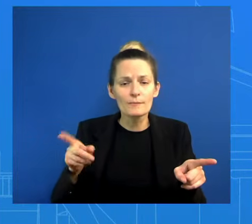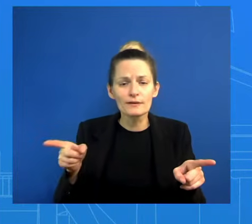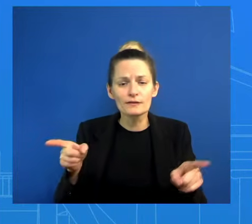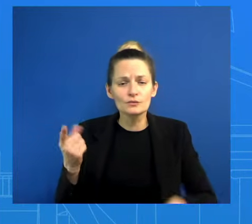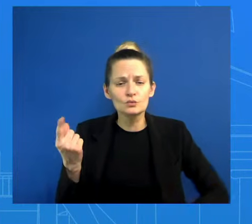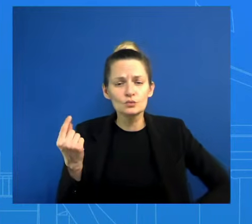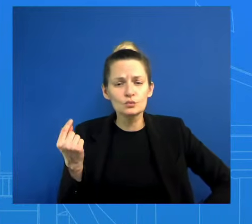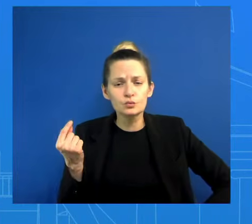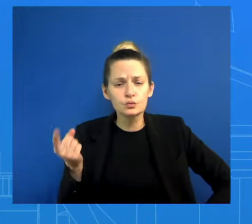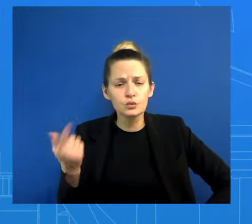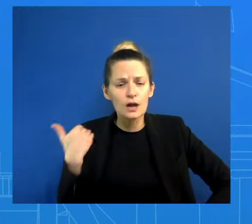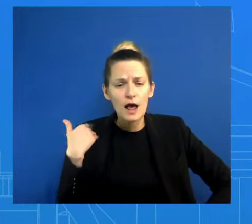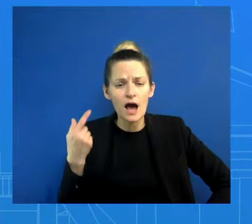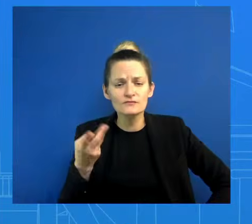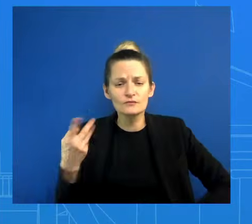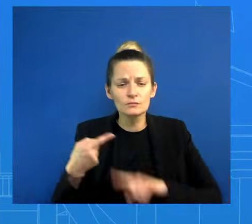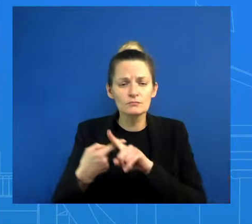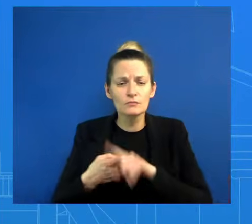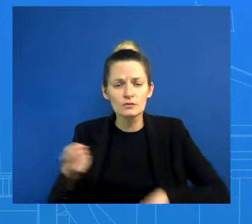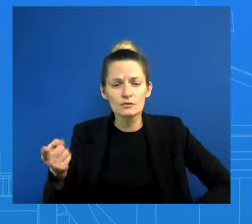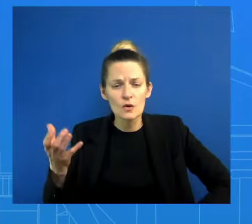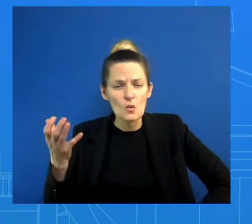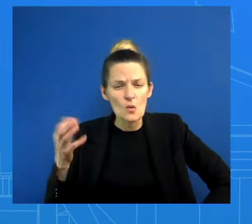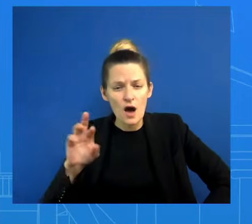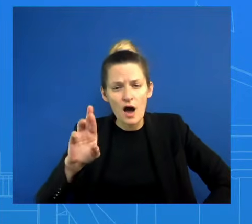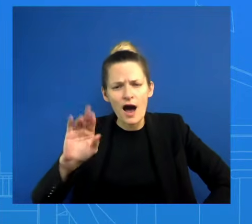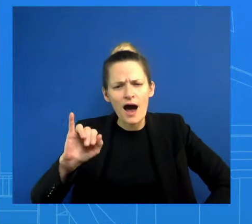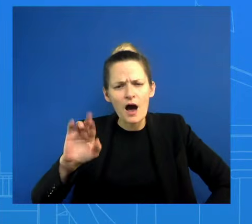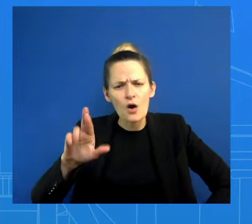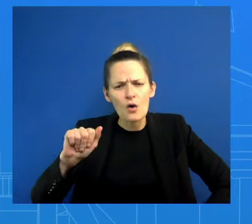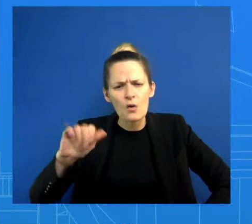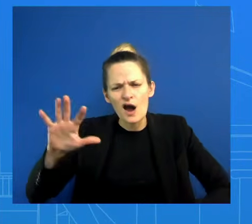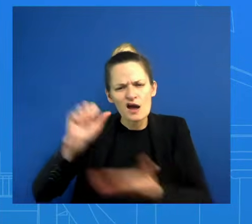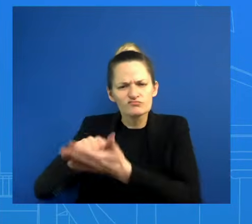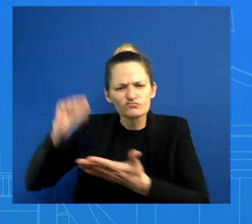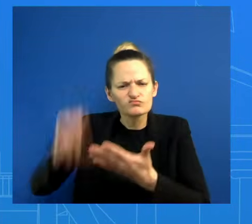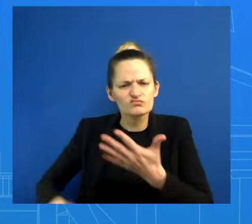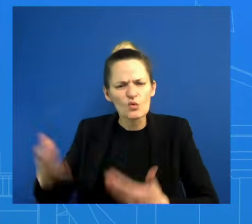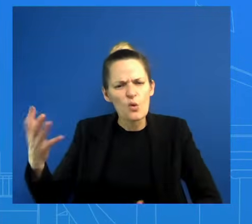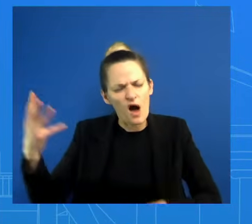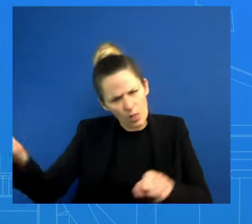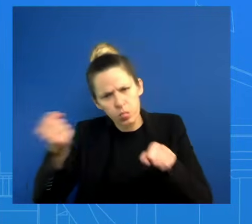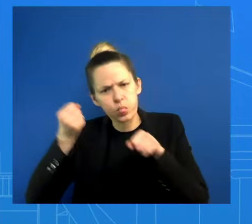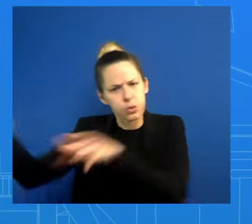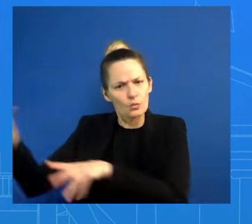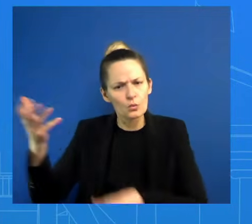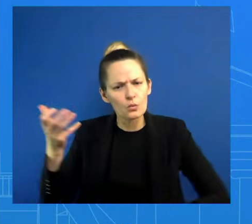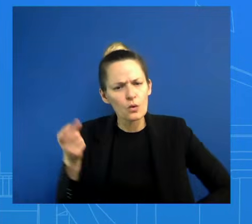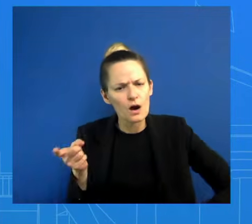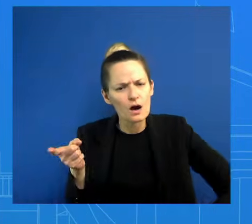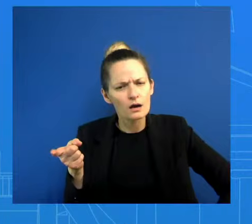because they were upset about Social -- Social Security. They wanted to put Medicare on the chopping block,